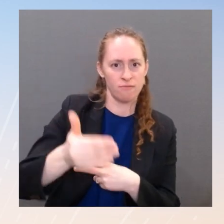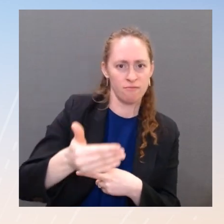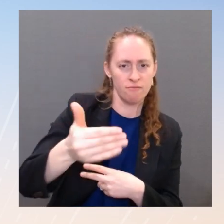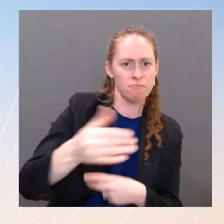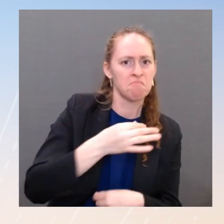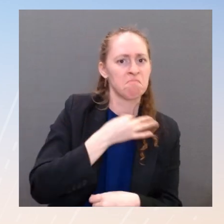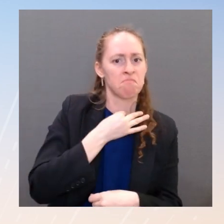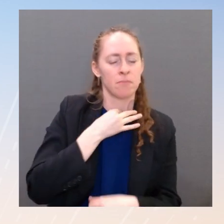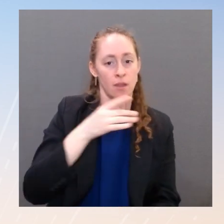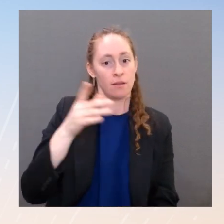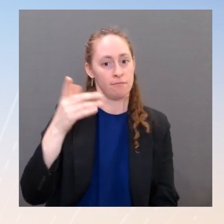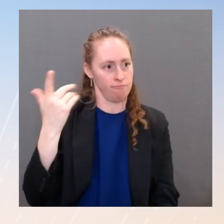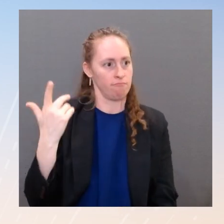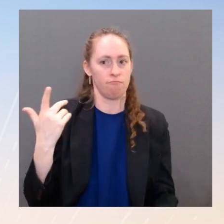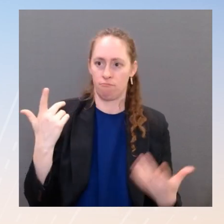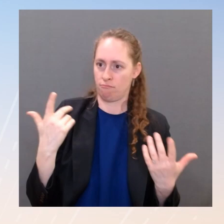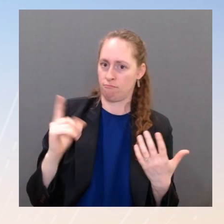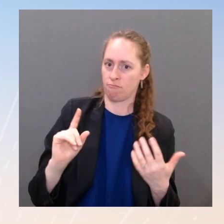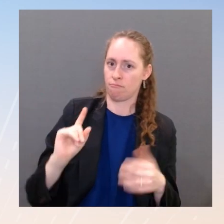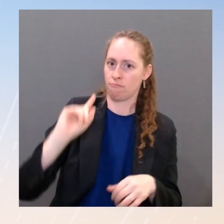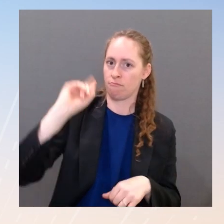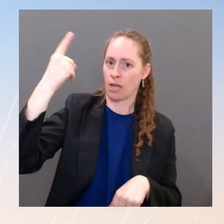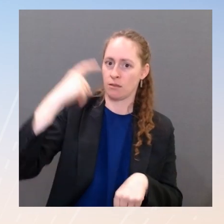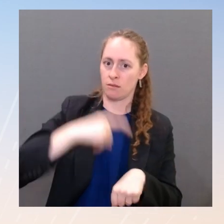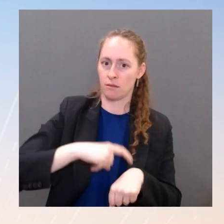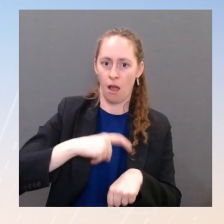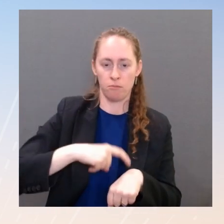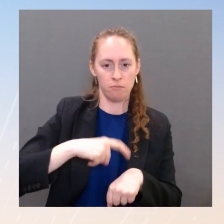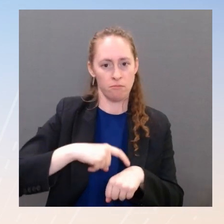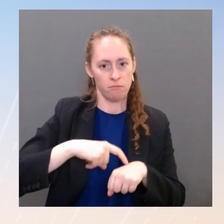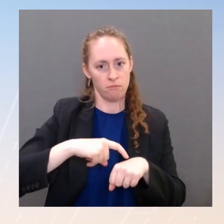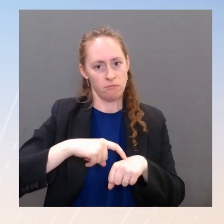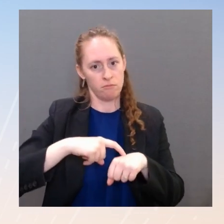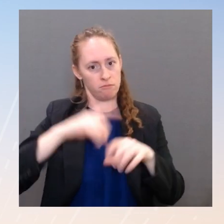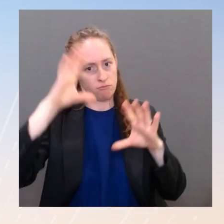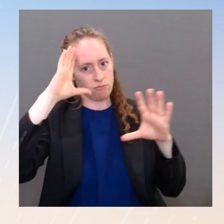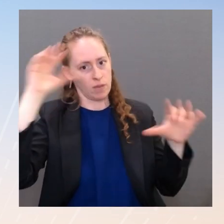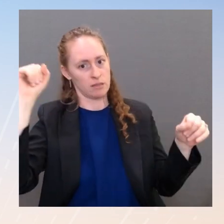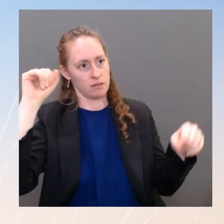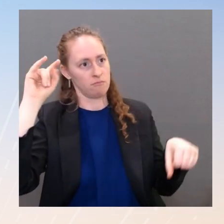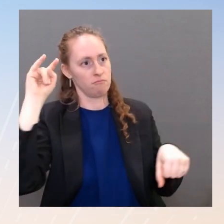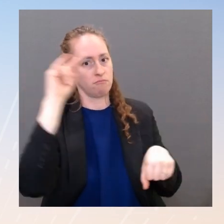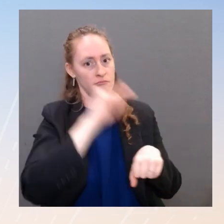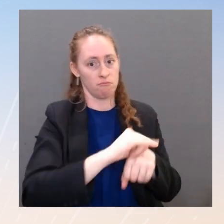Actually, for nearly 60 years, no U.S. president had visited